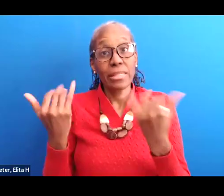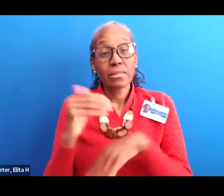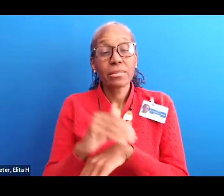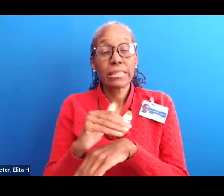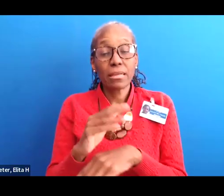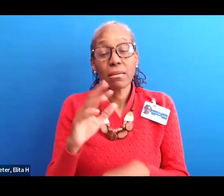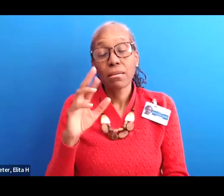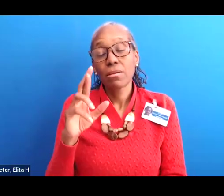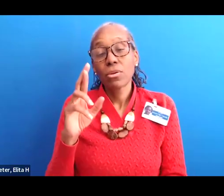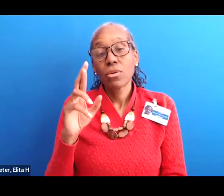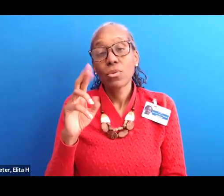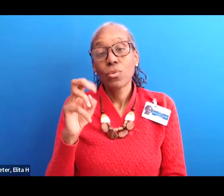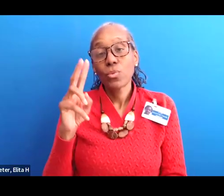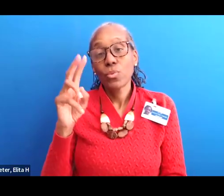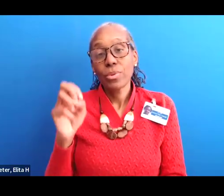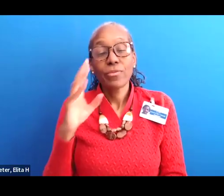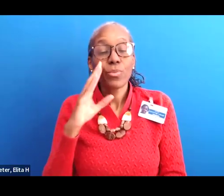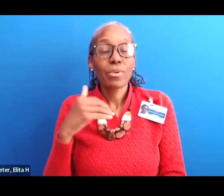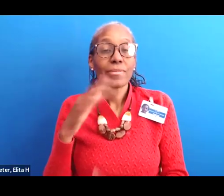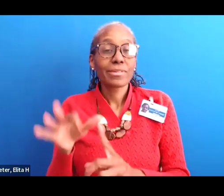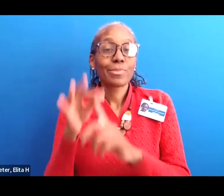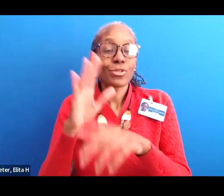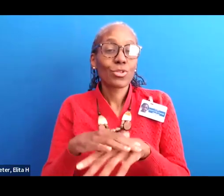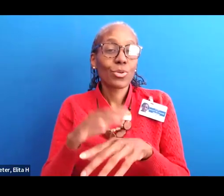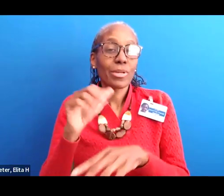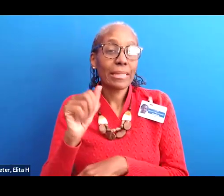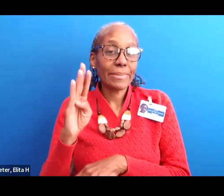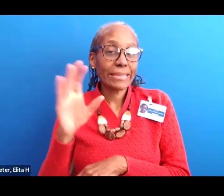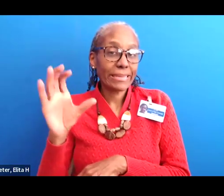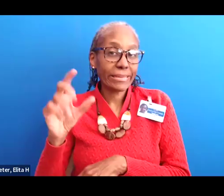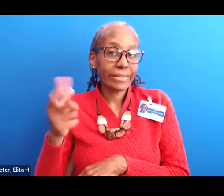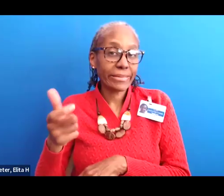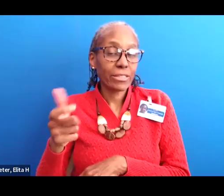Reeve is having his special on ABC, check your local listings. I'll be watching.